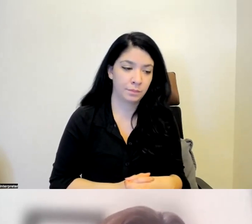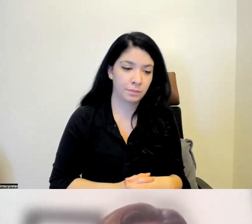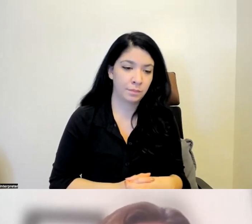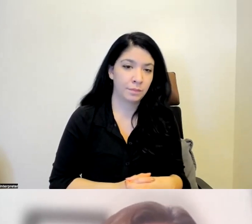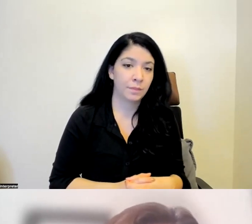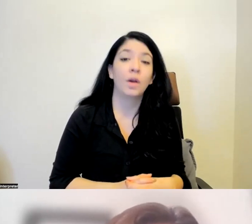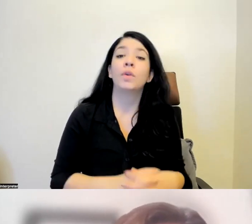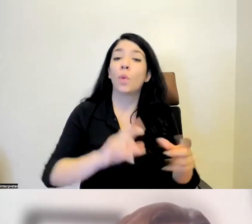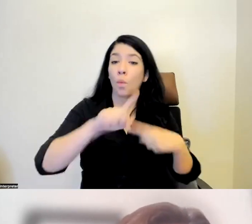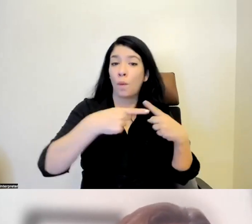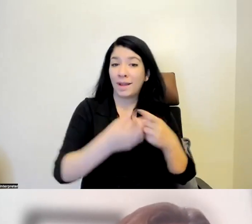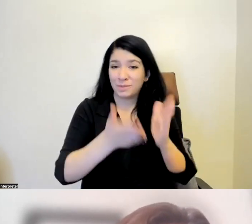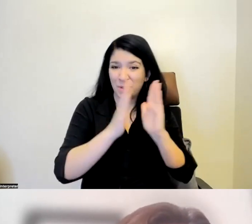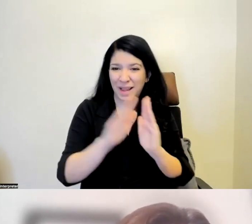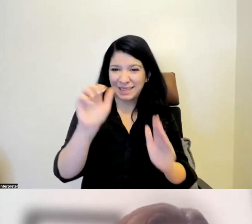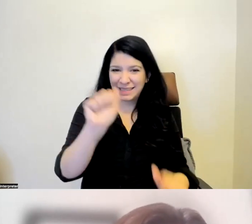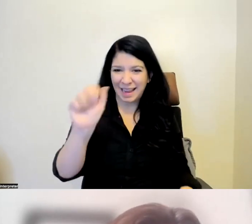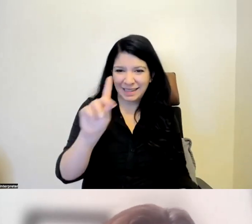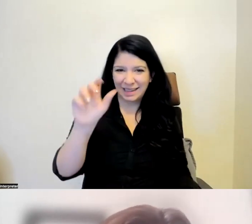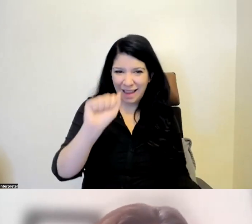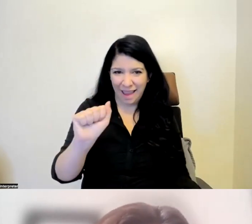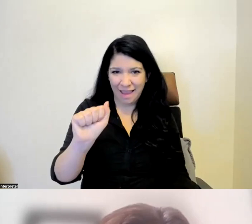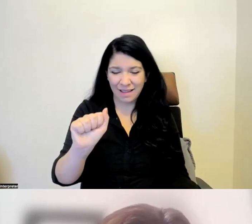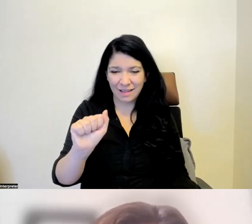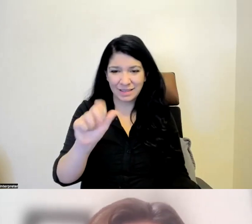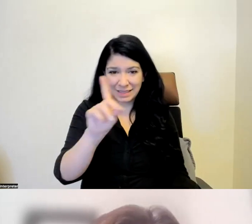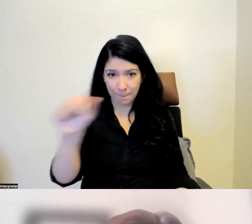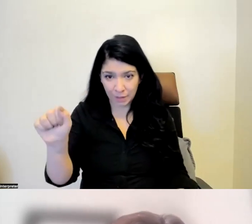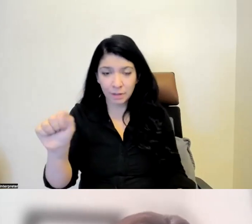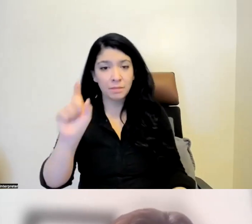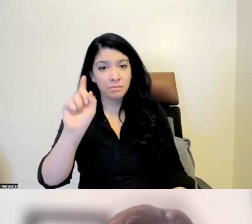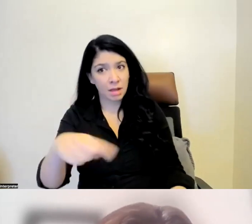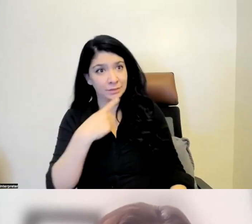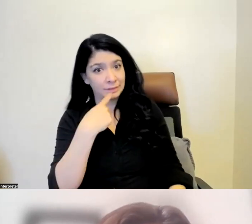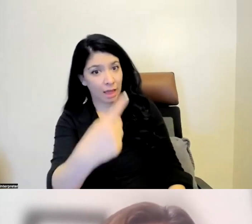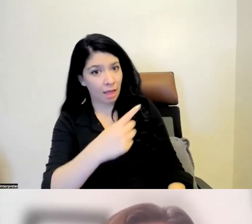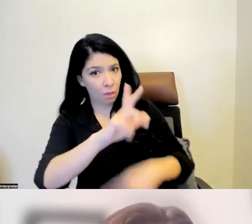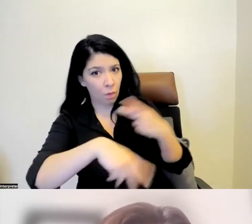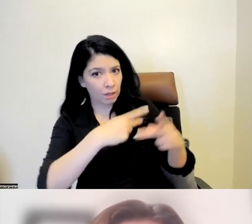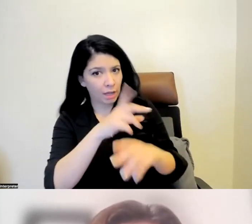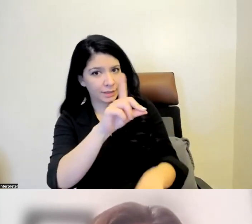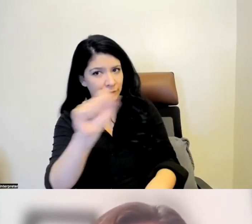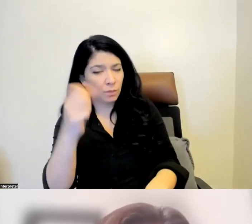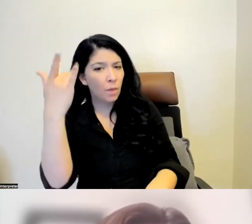ADA accommodation. And some folks were under the understanding they didn't have to disclose their